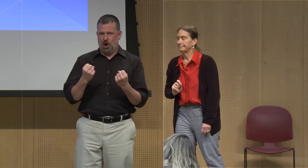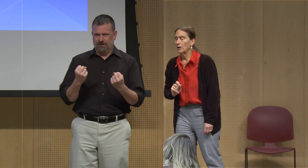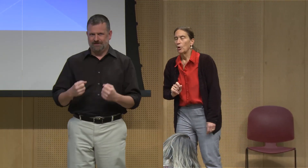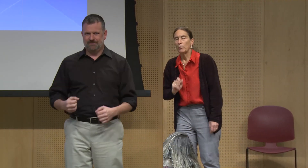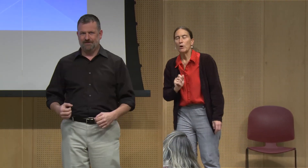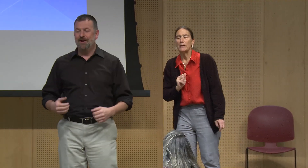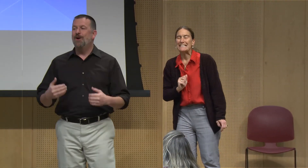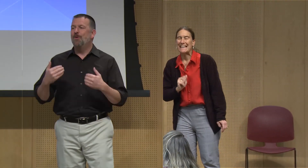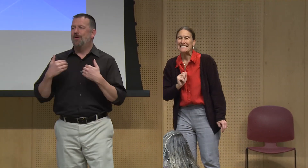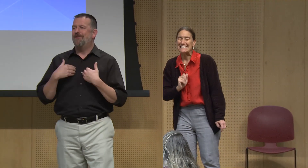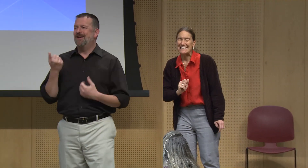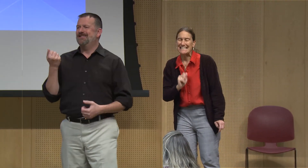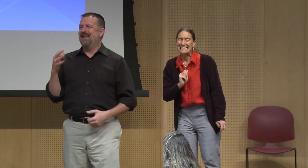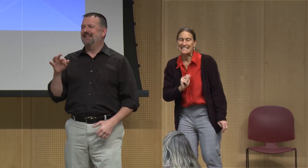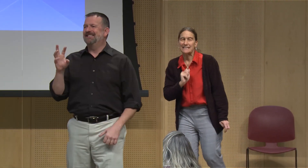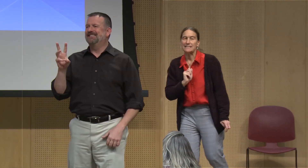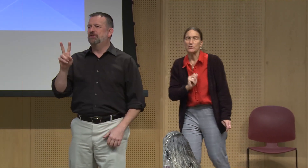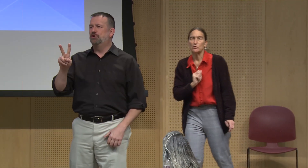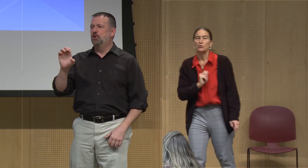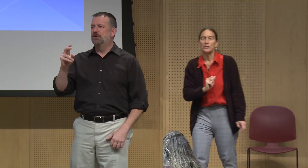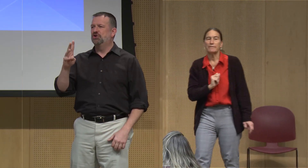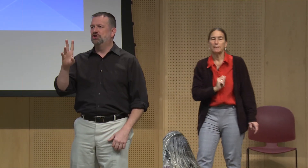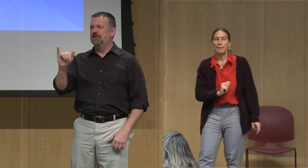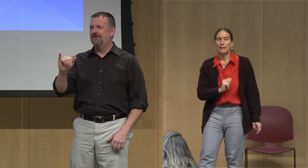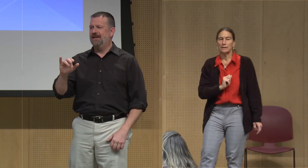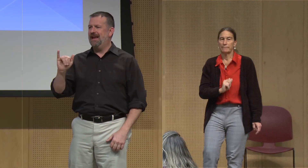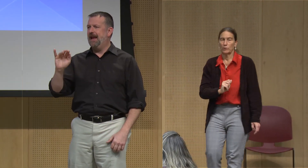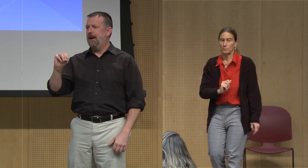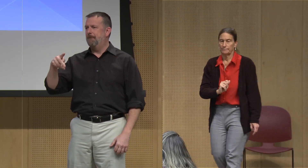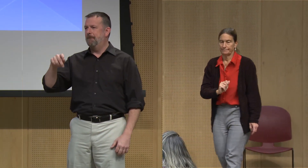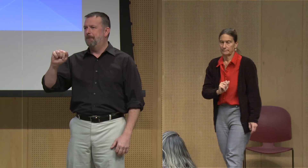WE OWN A 1962 CHEVY IMPALA CONVERTIBLE.